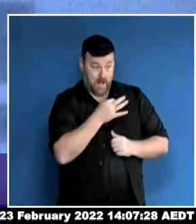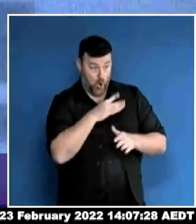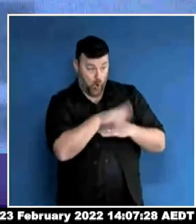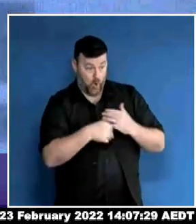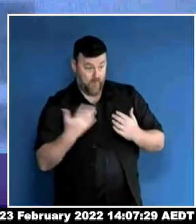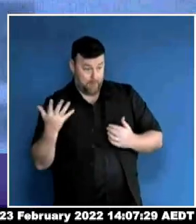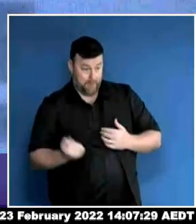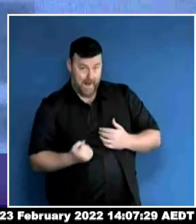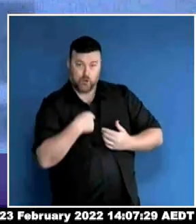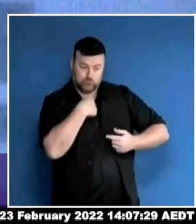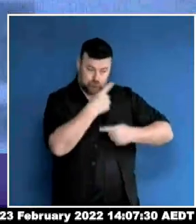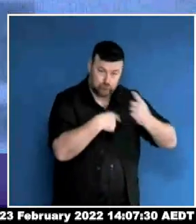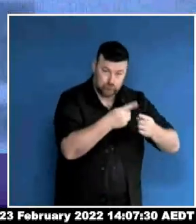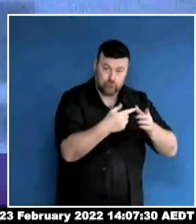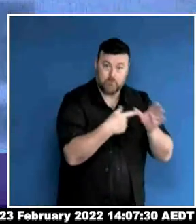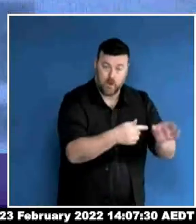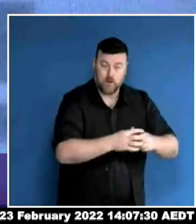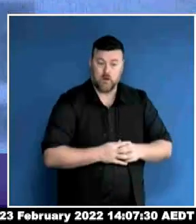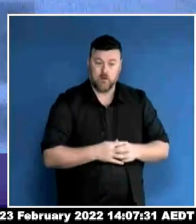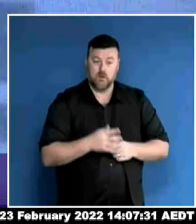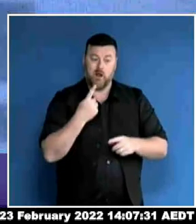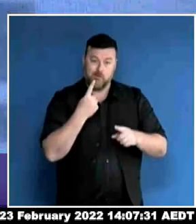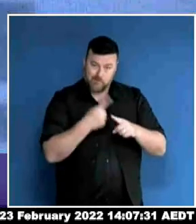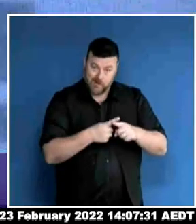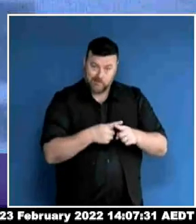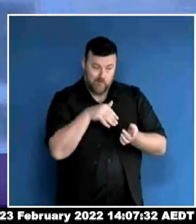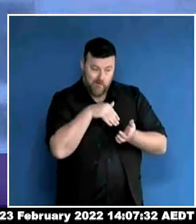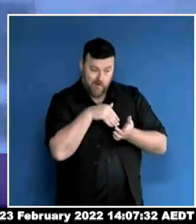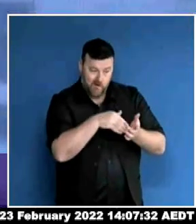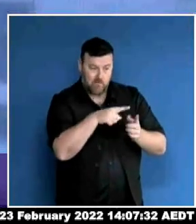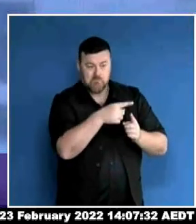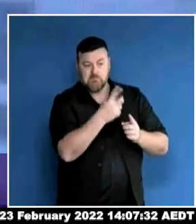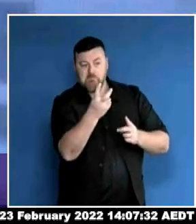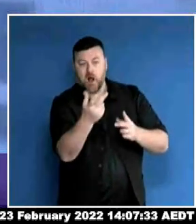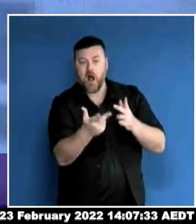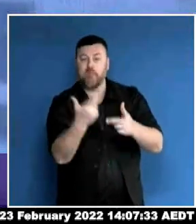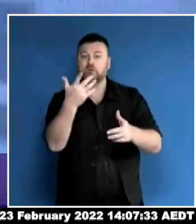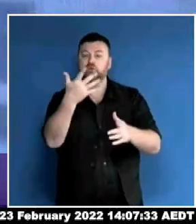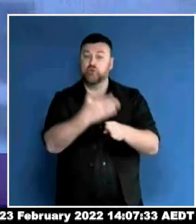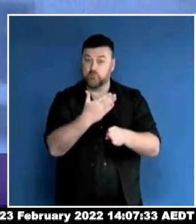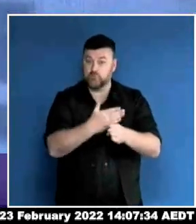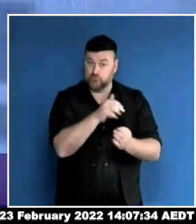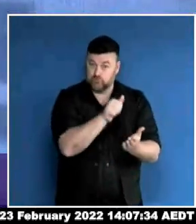jobs outside the program. And you were working five days a week.